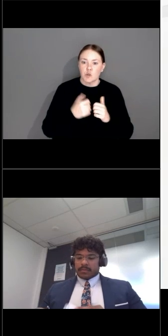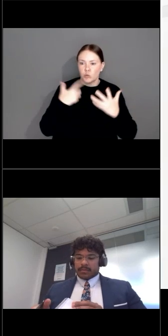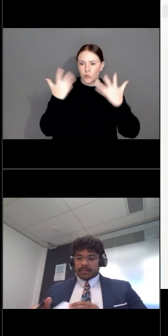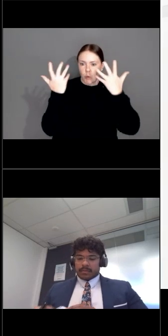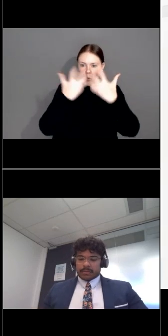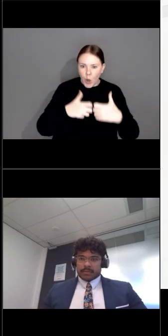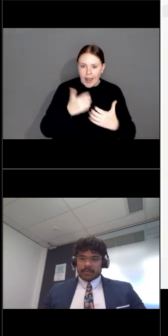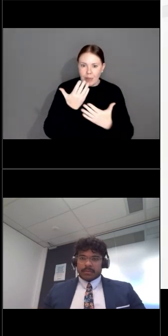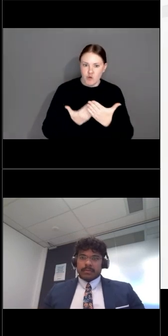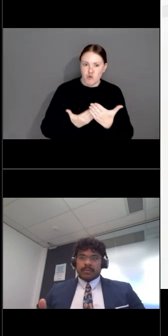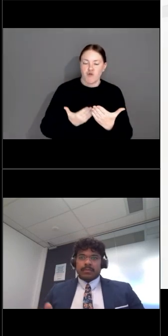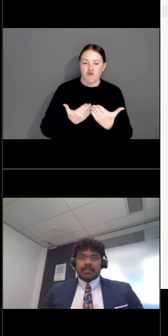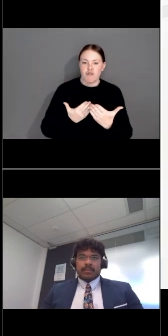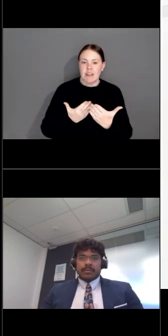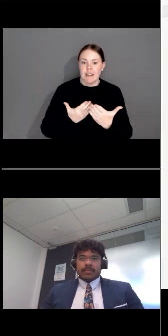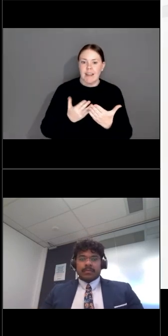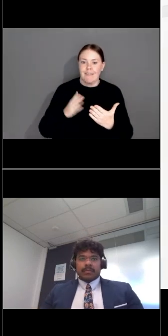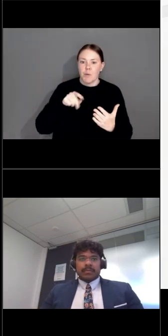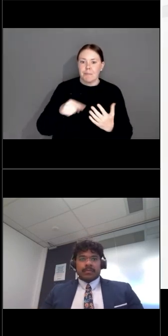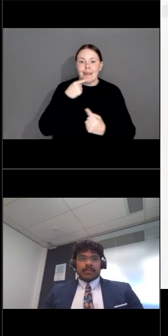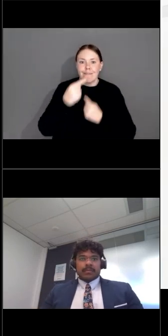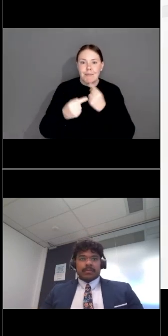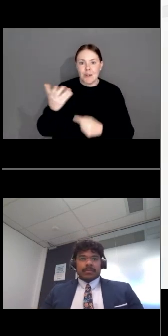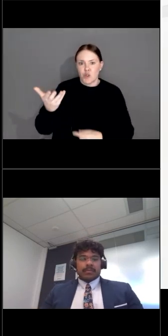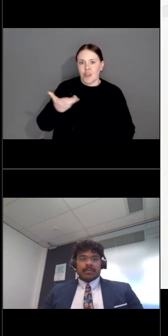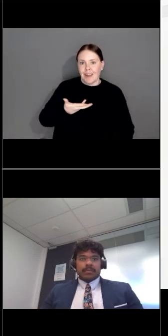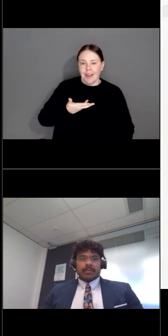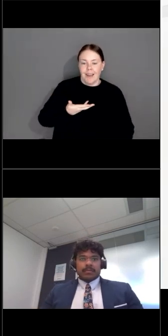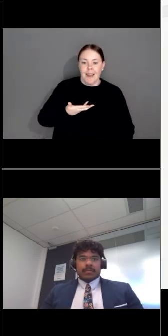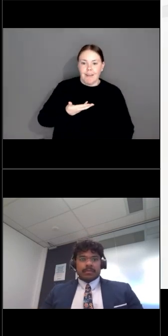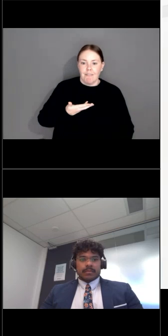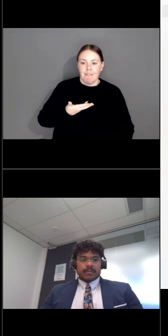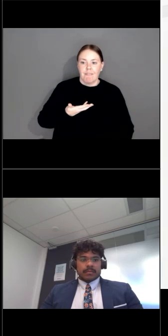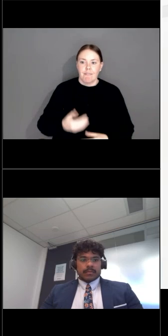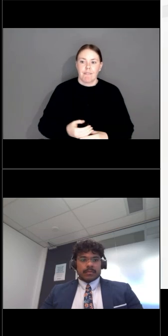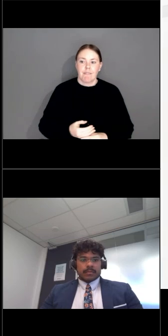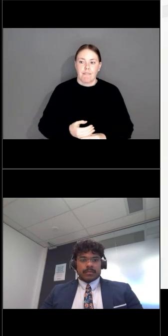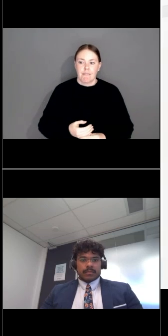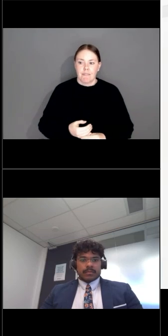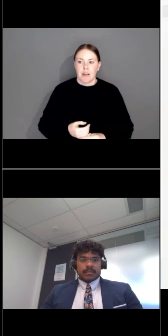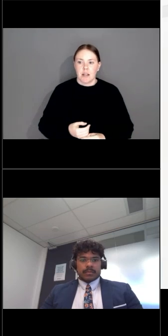me so at this stage what I'd said what I said to the Queensland Police Service I only gave them